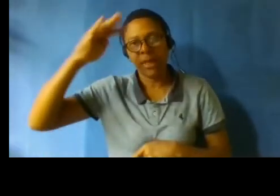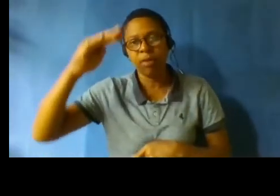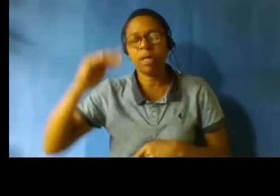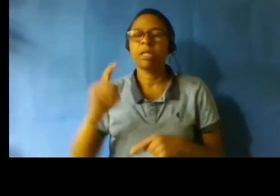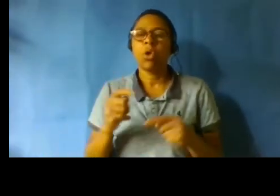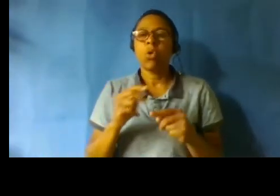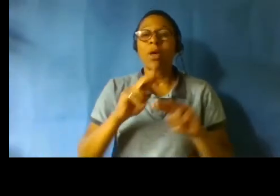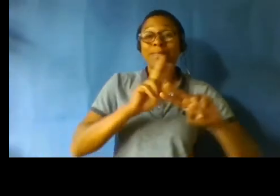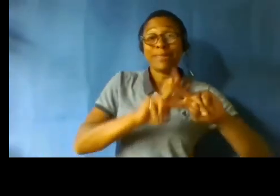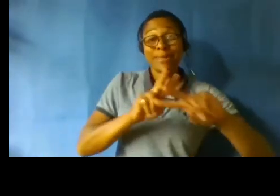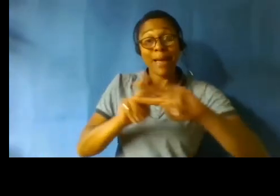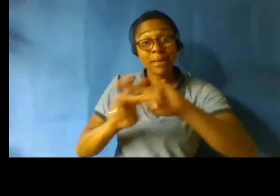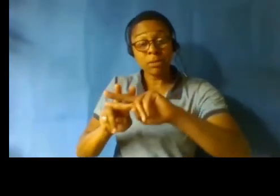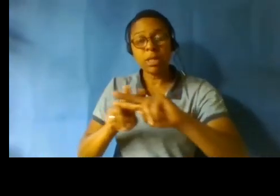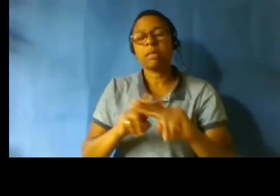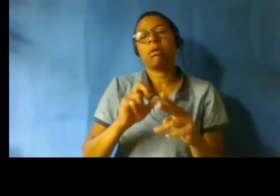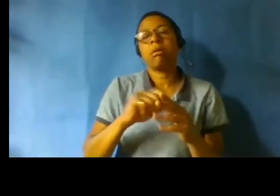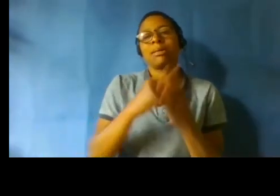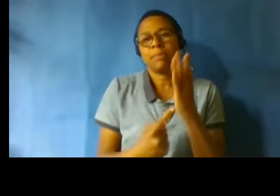disability theory